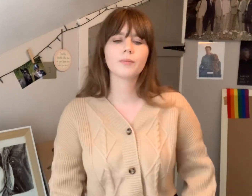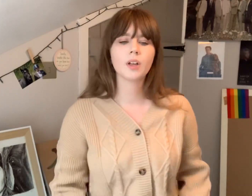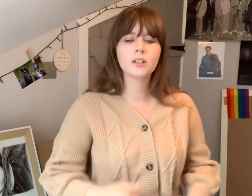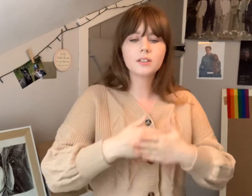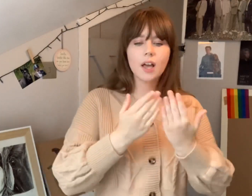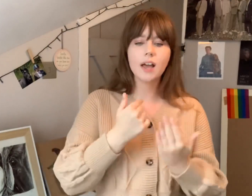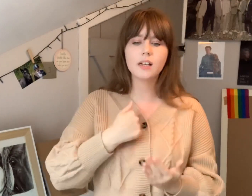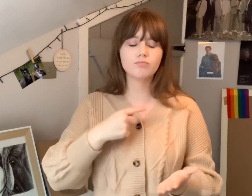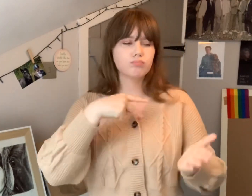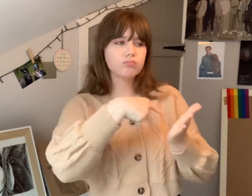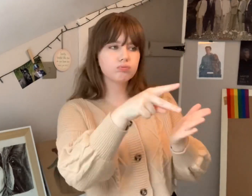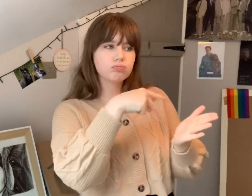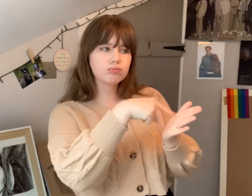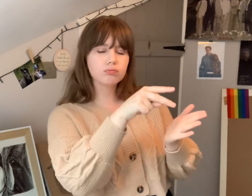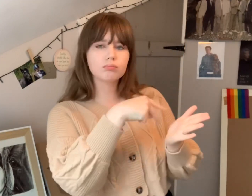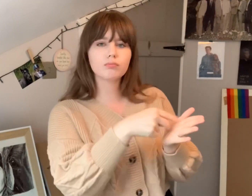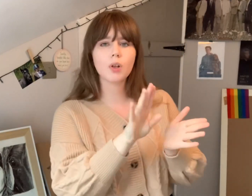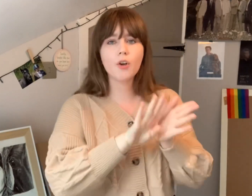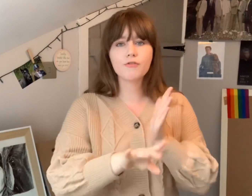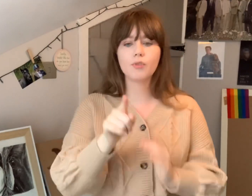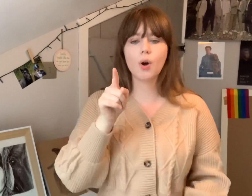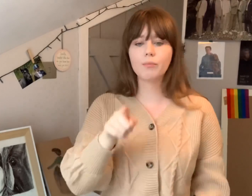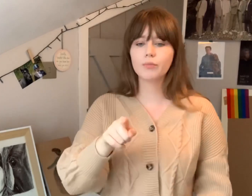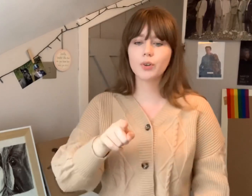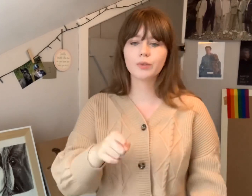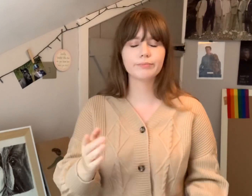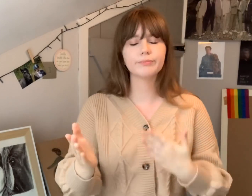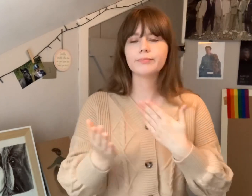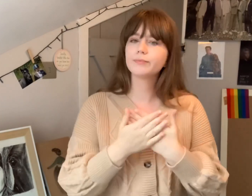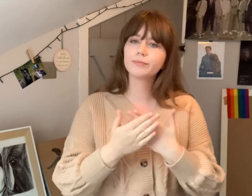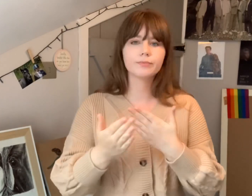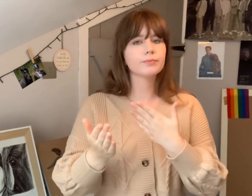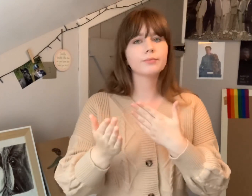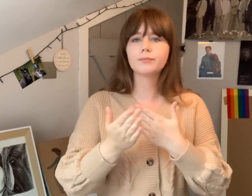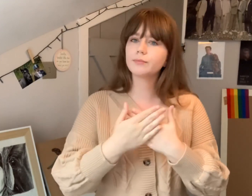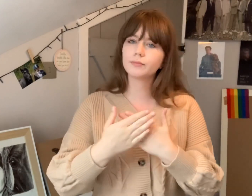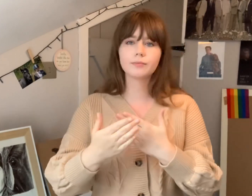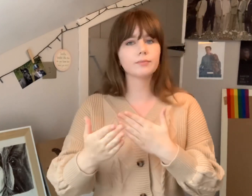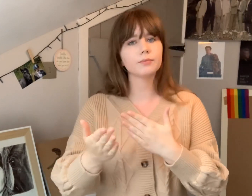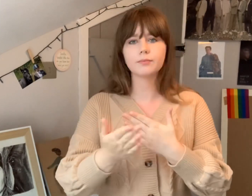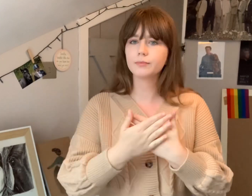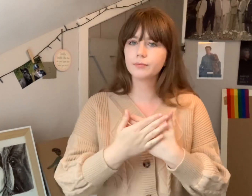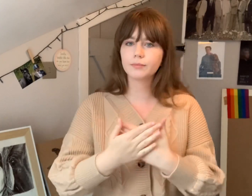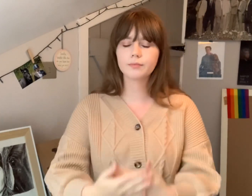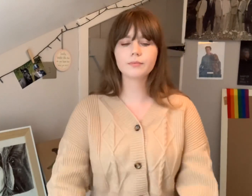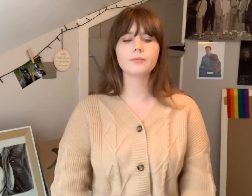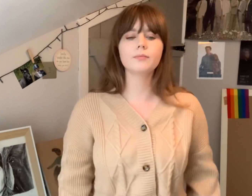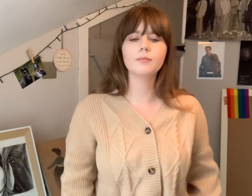The days when I kept running away from you There's no more